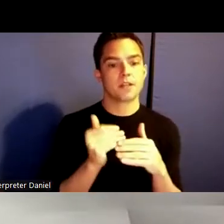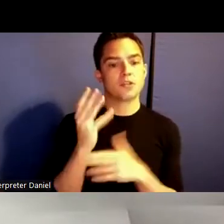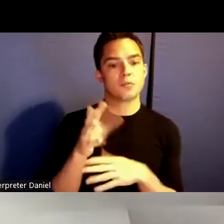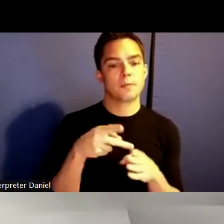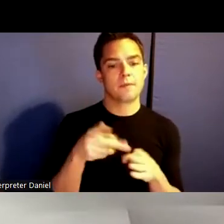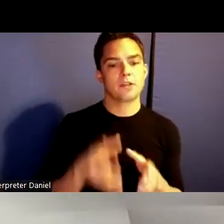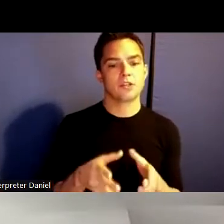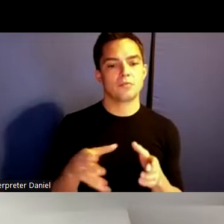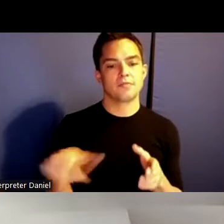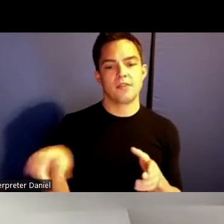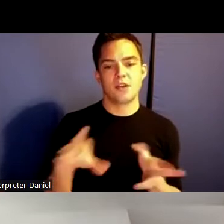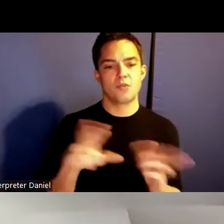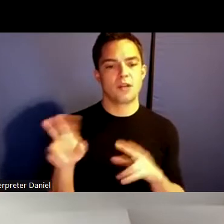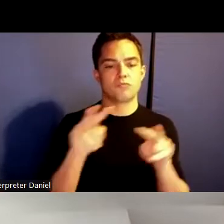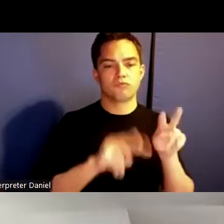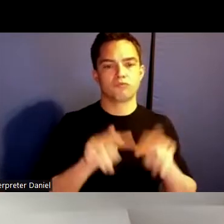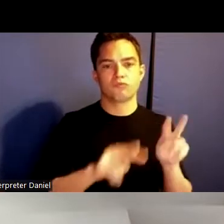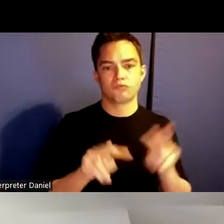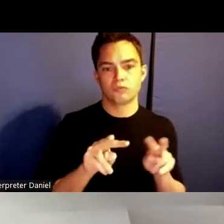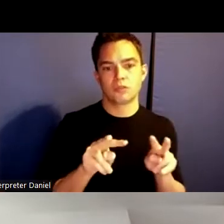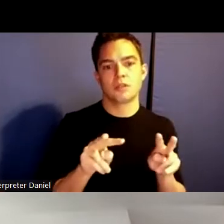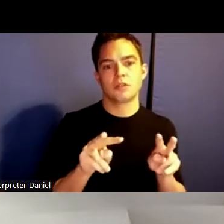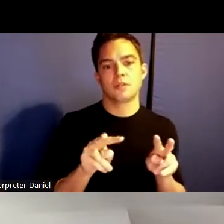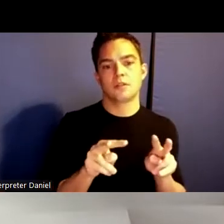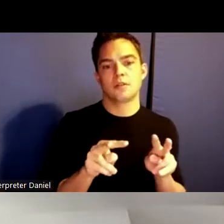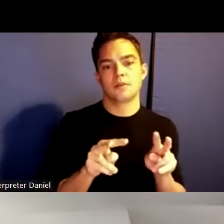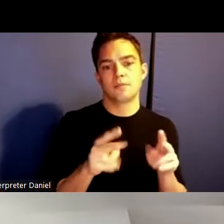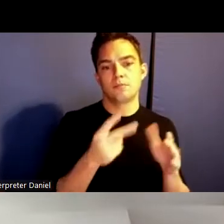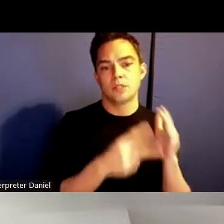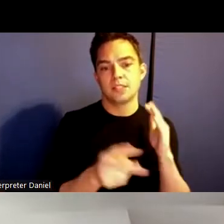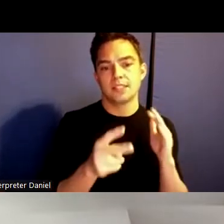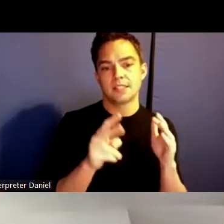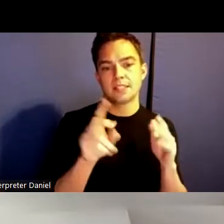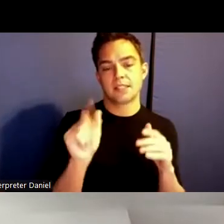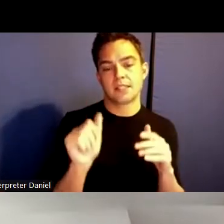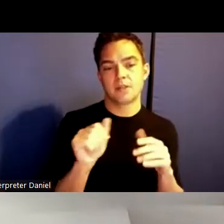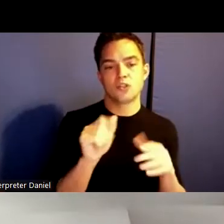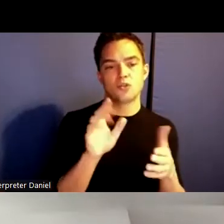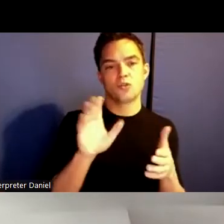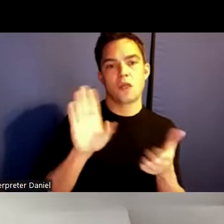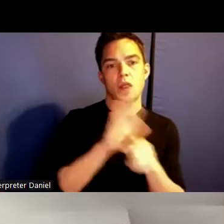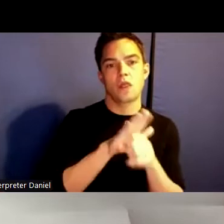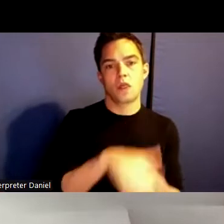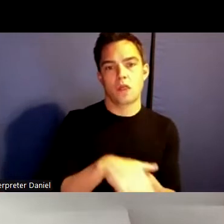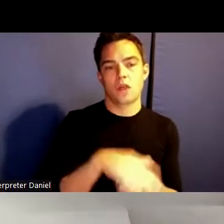ready, we're looking at current or predicted disability to write us off based on negative quality